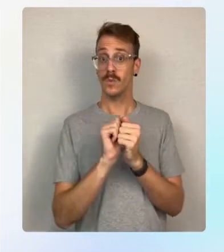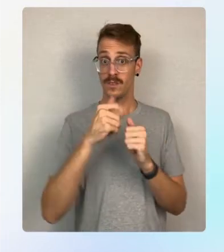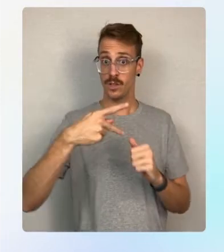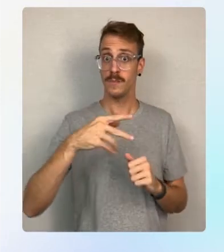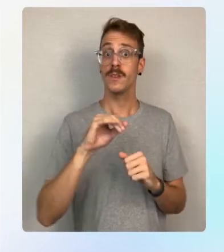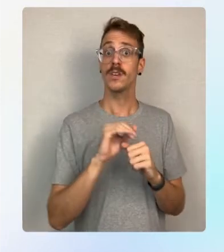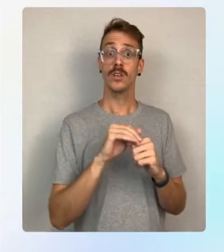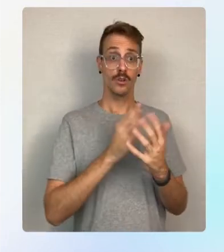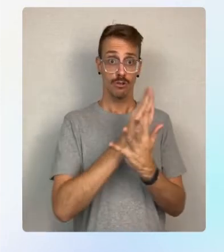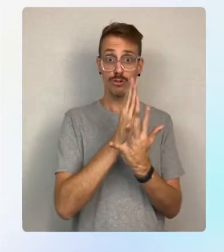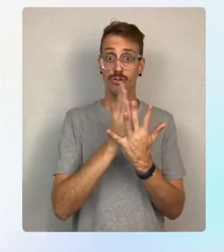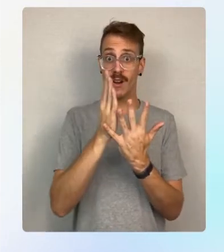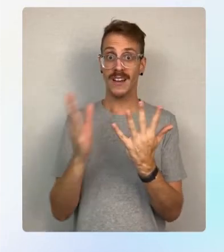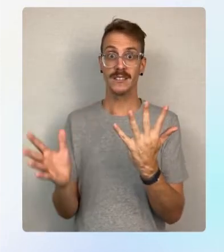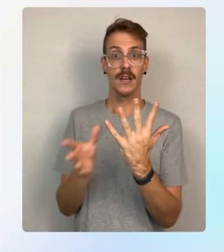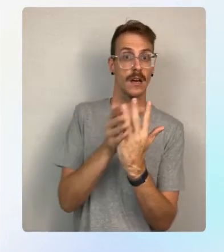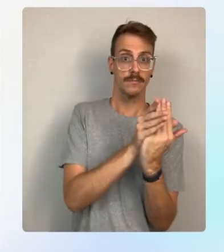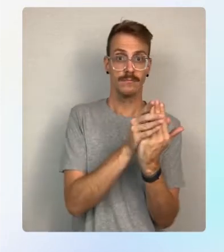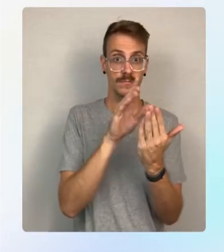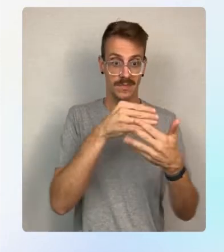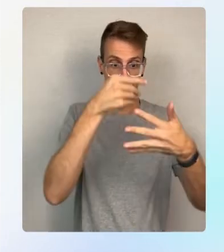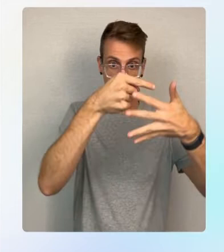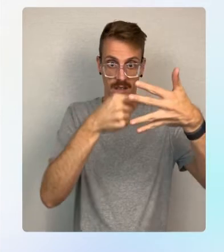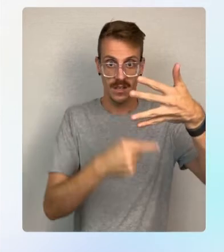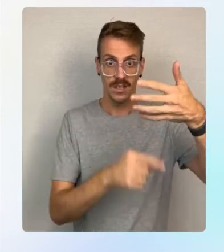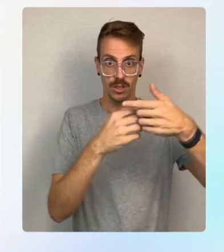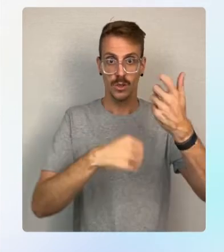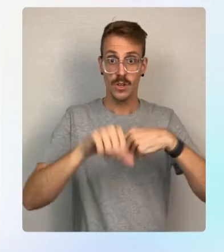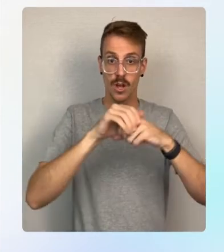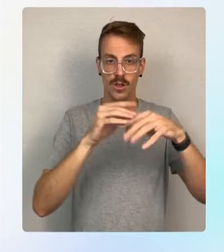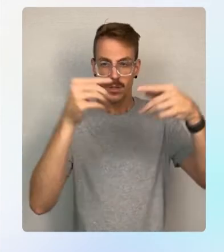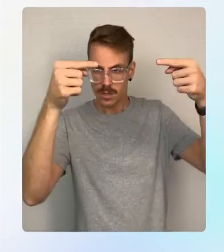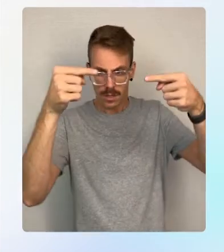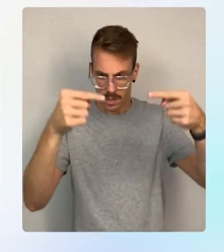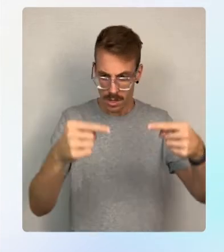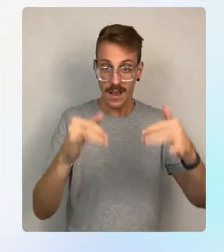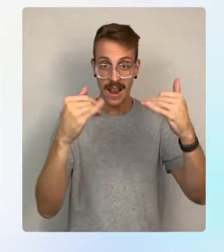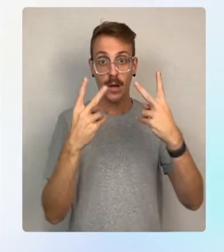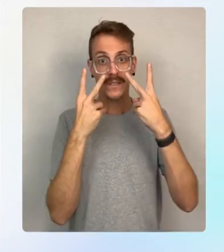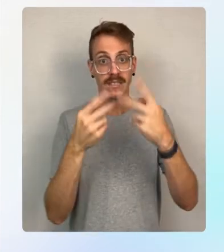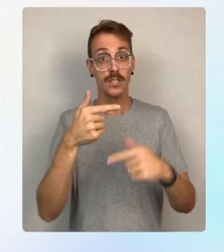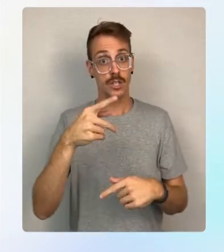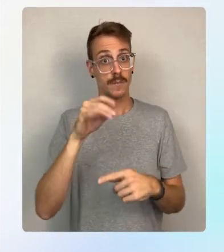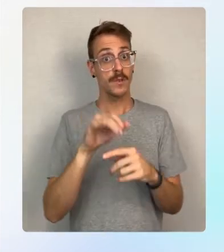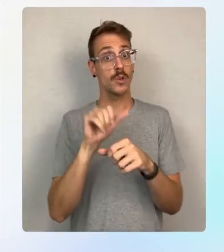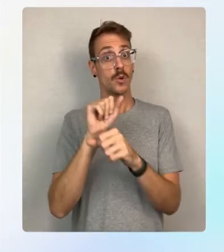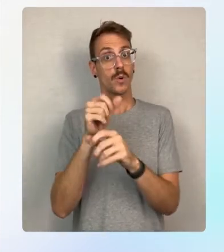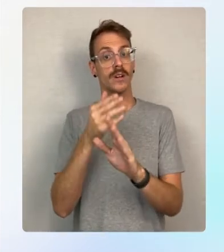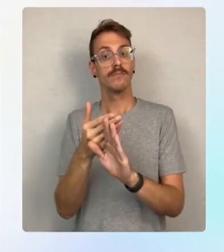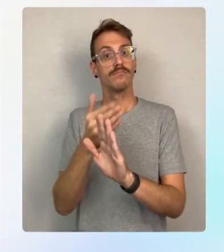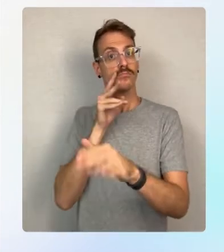With the GPU tracks placed adjacent to each other, we can now see that this GPU work was preempted